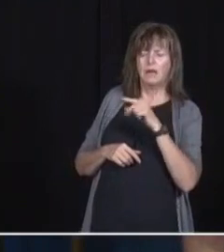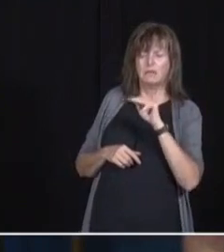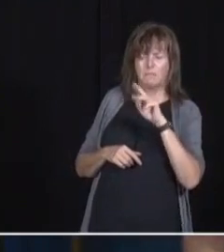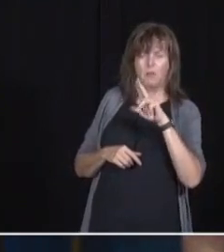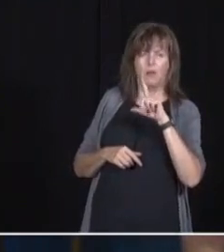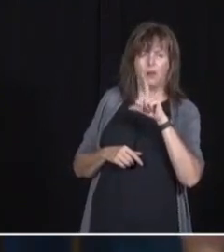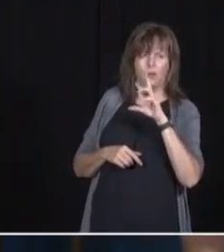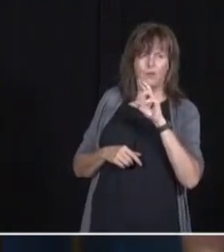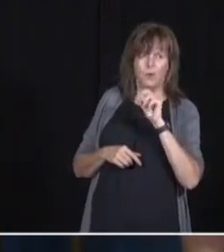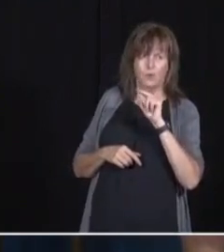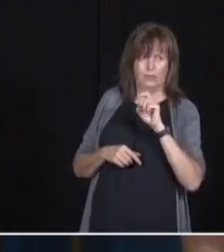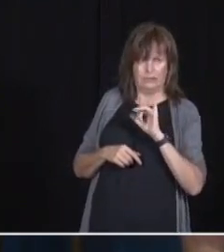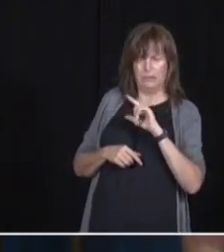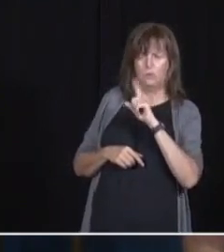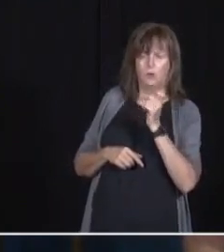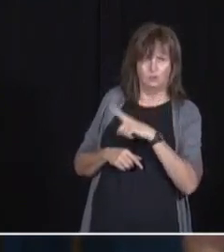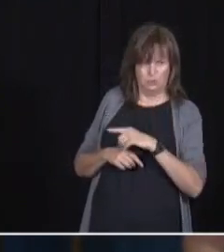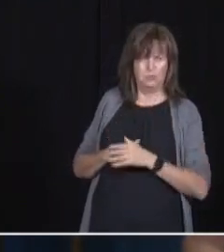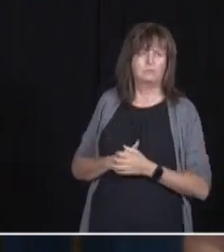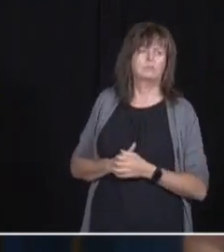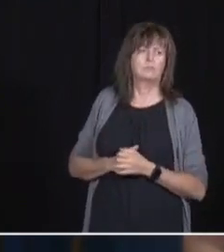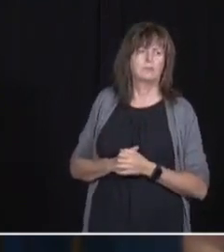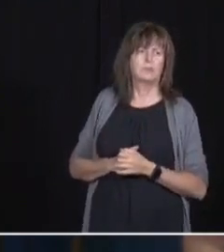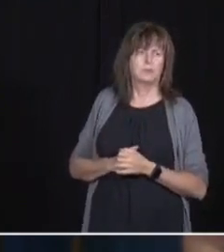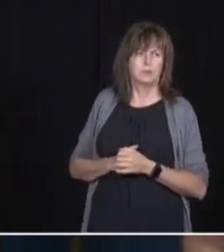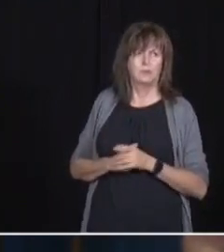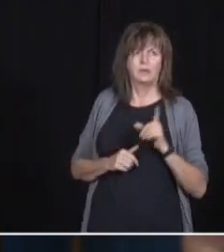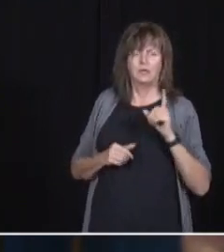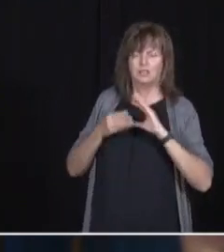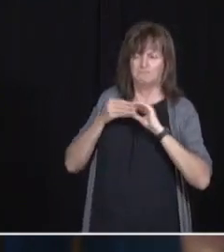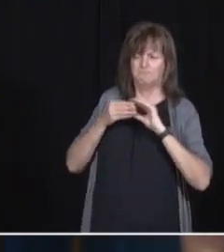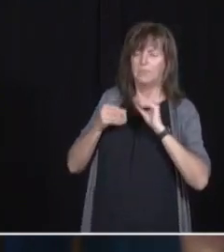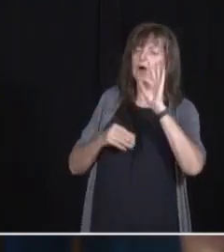a very good plan. My follow-up is for Minister Mulrooney.